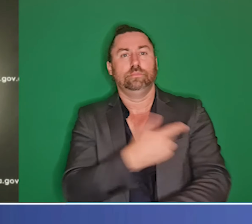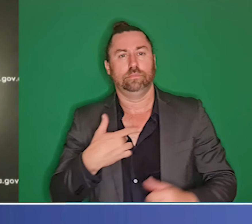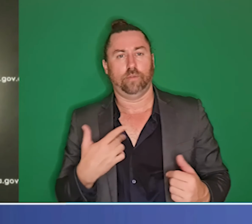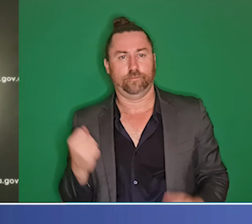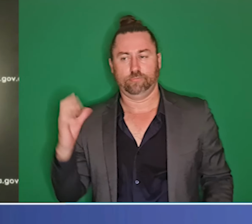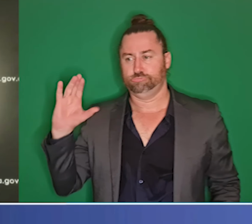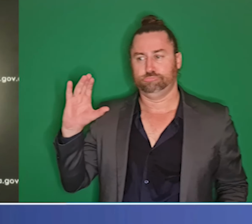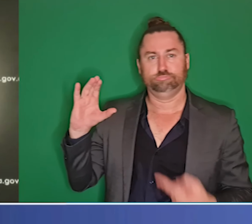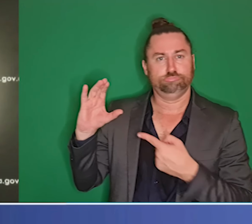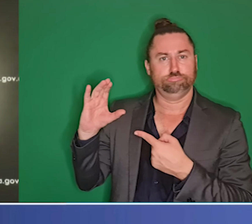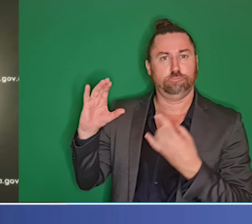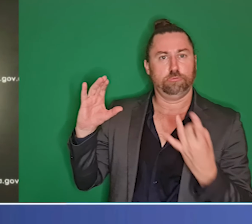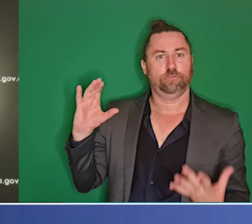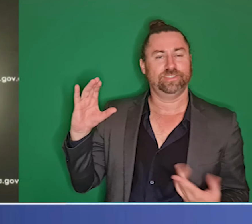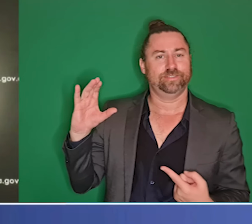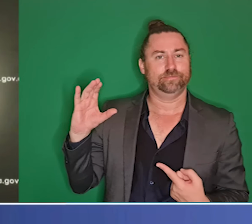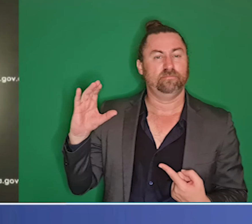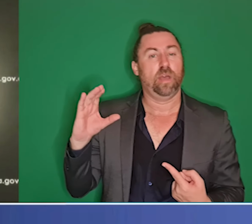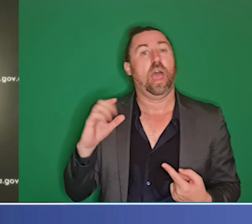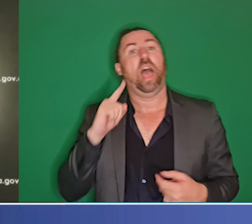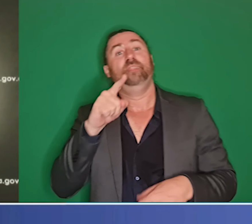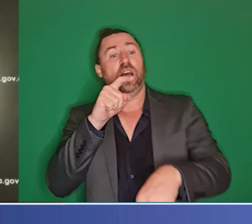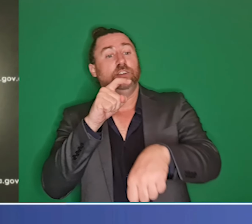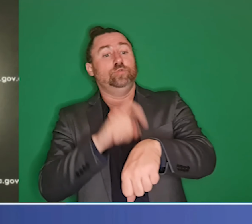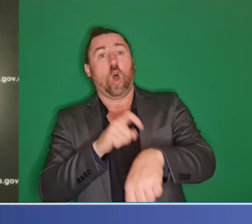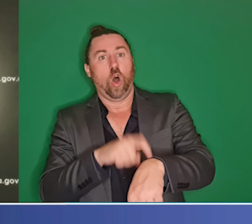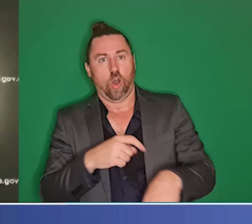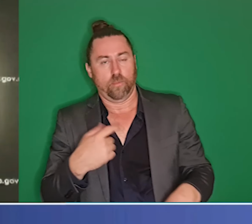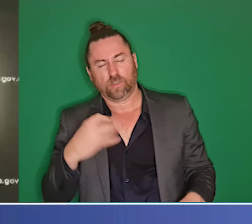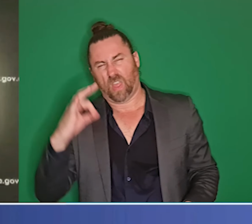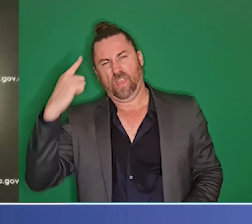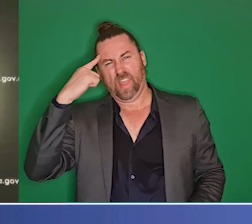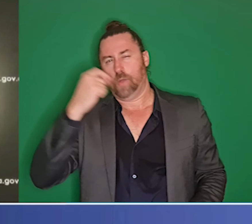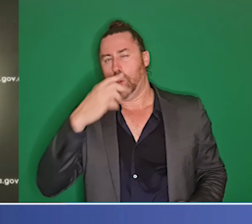At that stage, it was not expected that there was a fourth dose